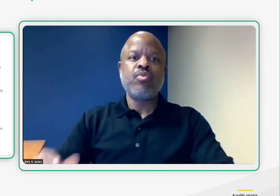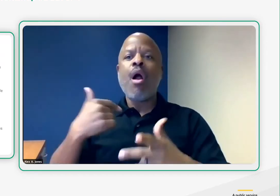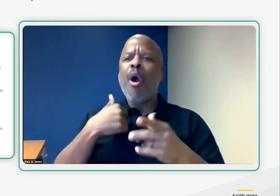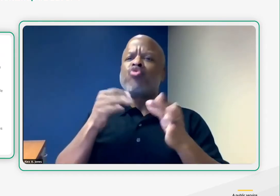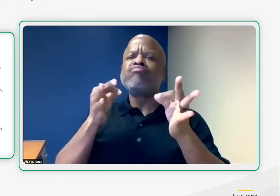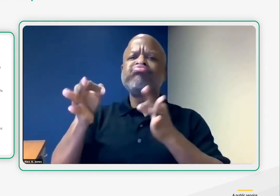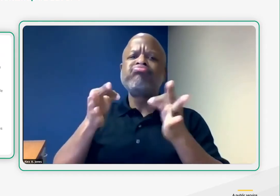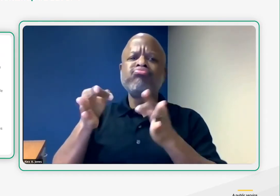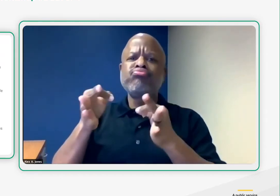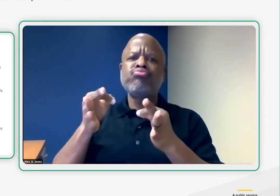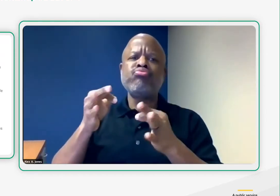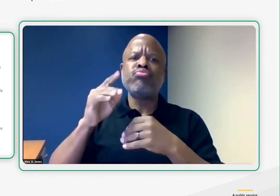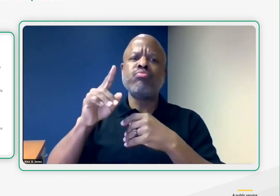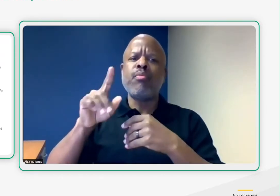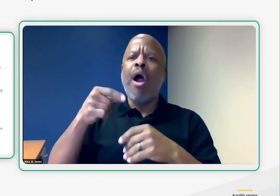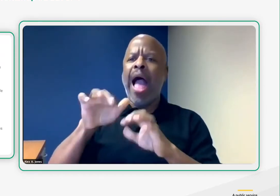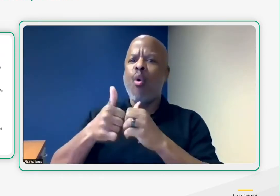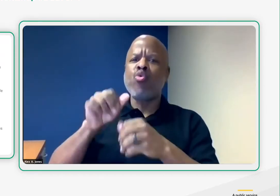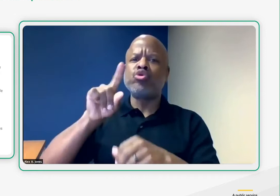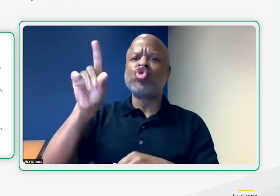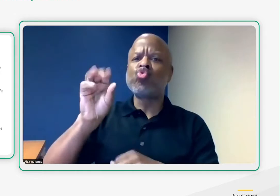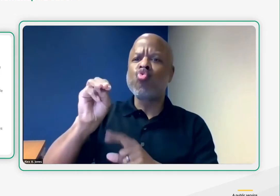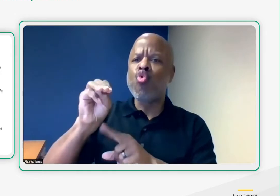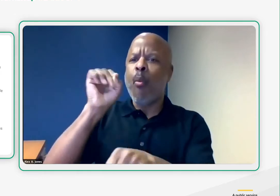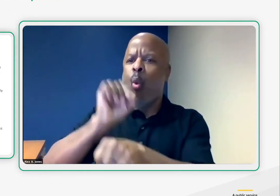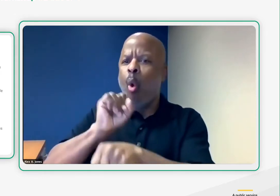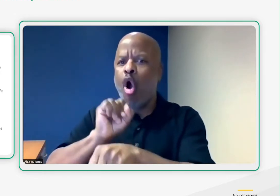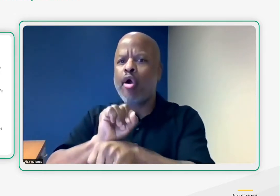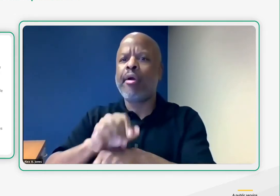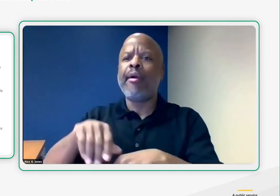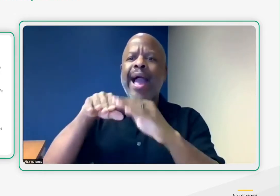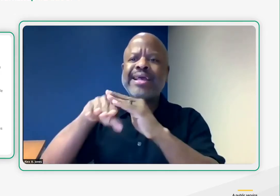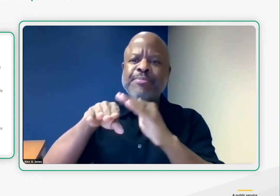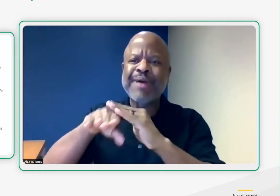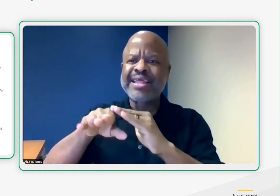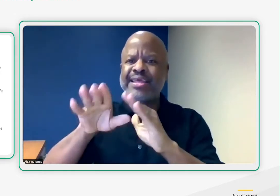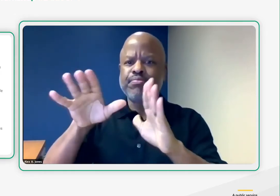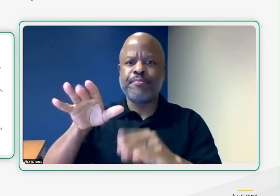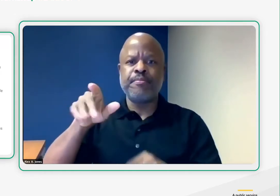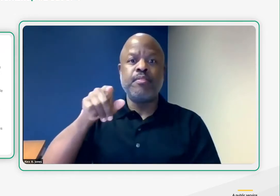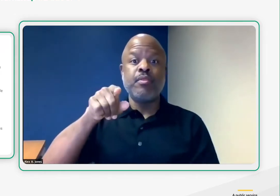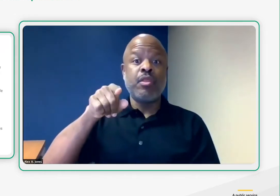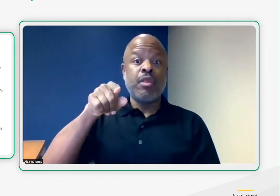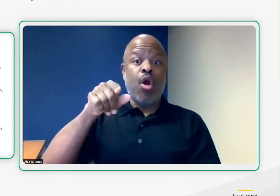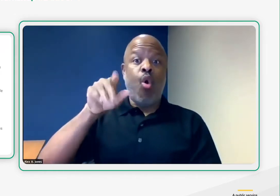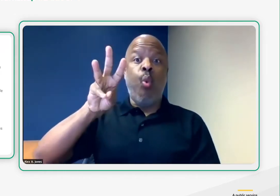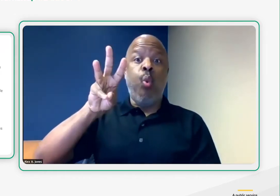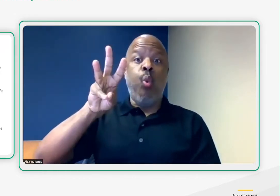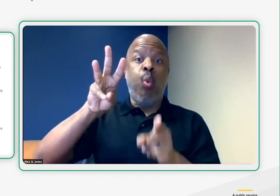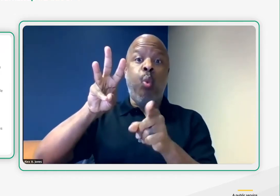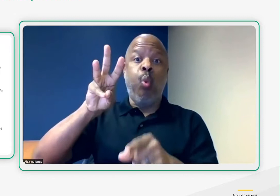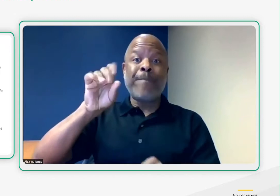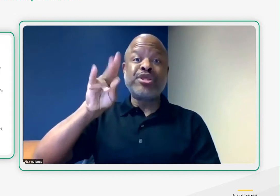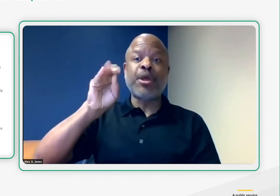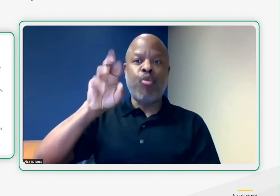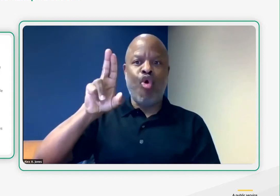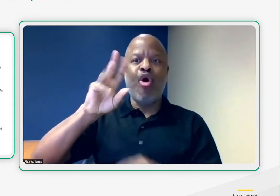I do want to take a moment to talk about Zoom and how it functions, as well as accessibility.